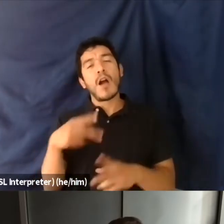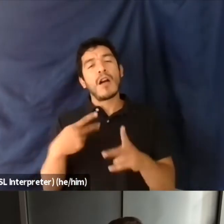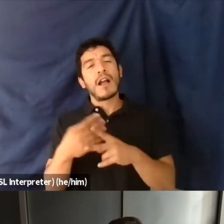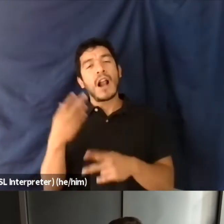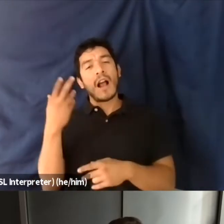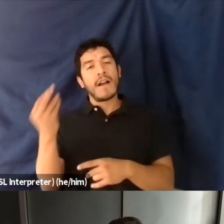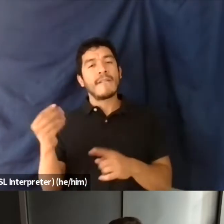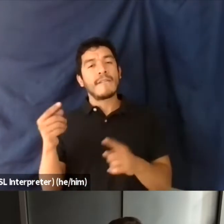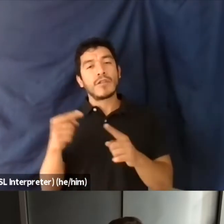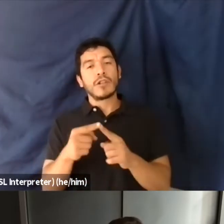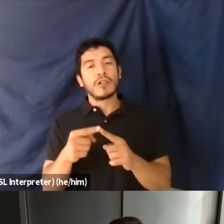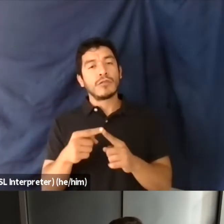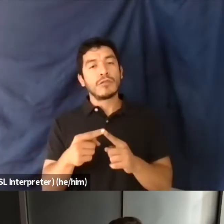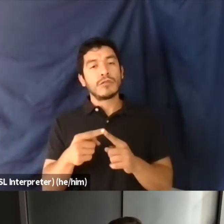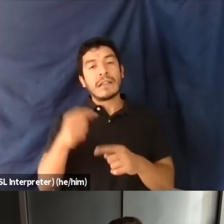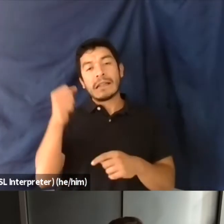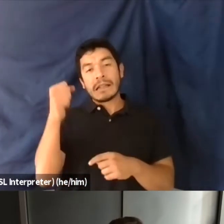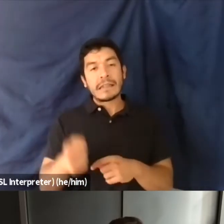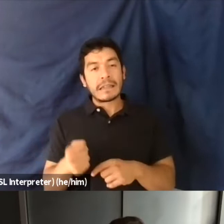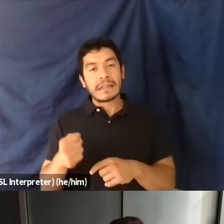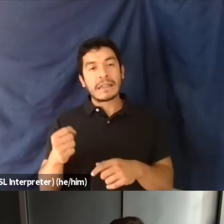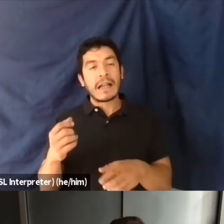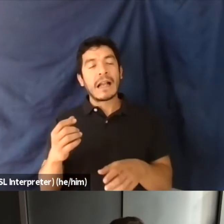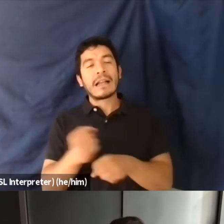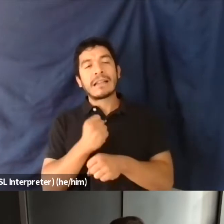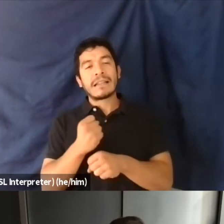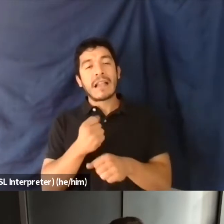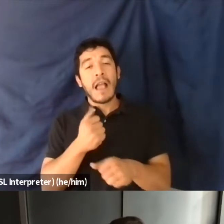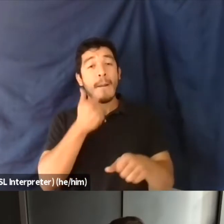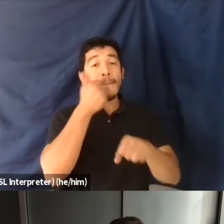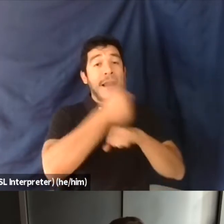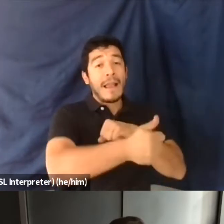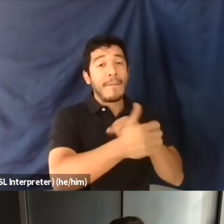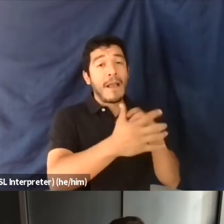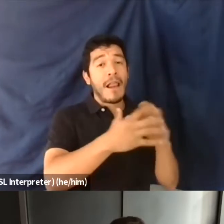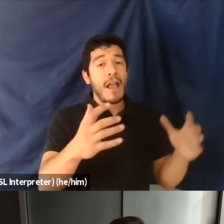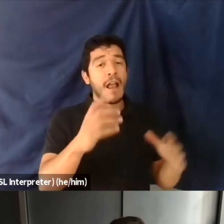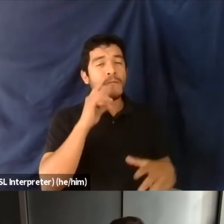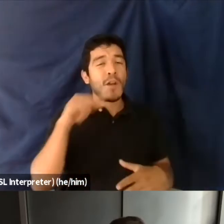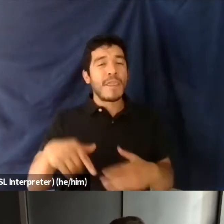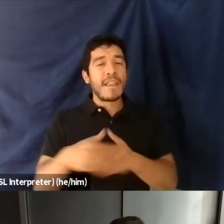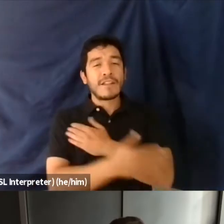I feel like the south gets scapegoated a lot through this country's problems, larger problems.